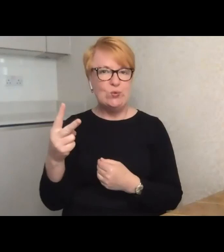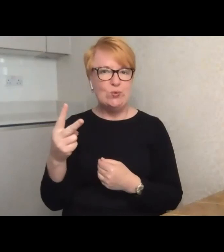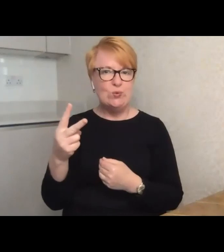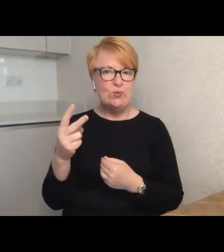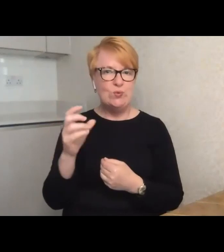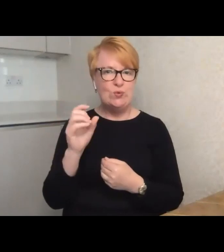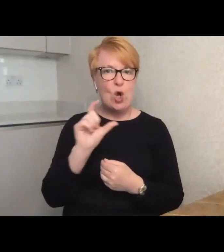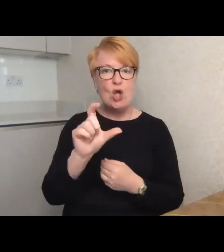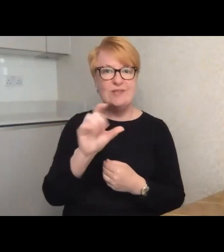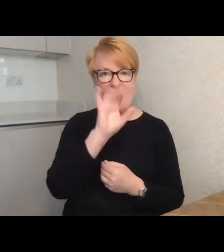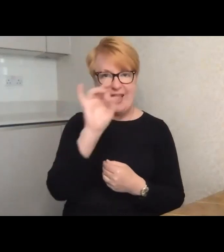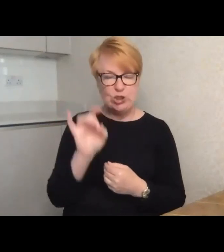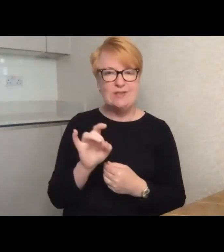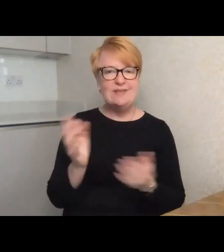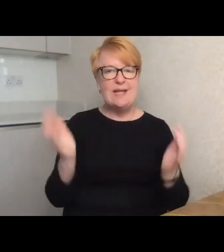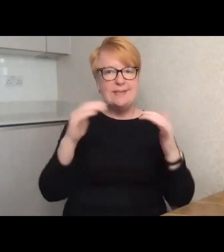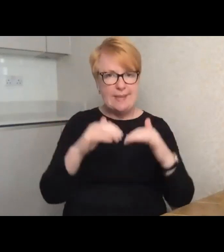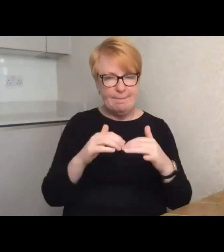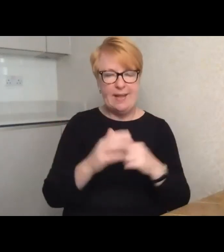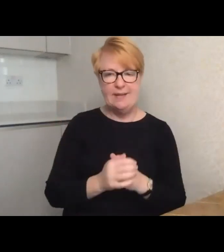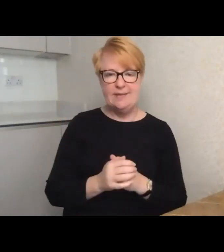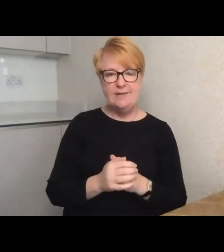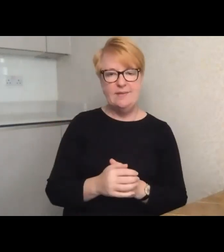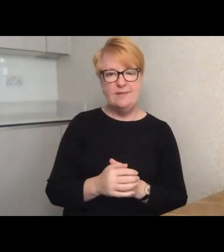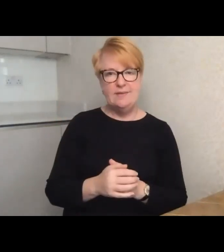And we really want to listen and build on your feedback for future events.